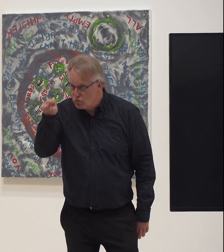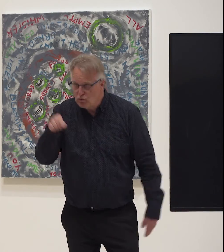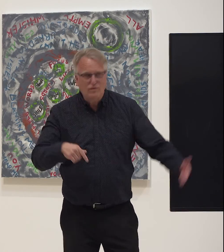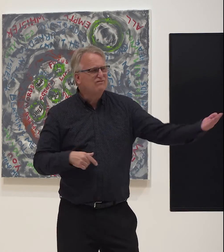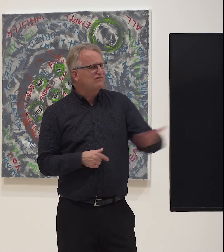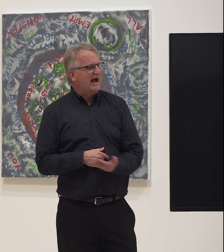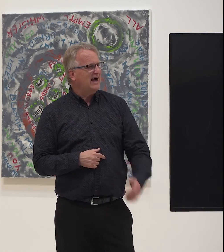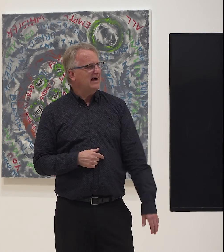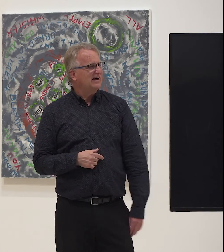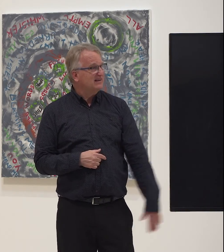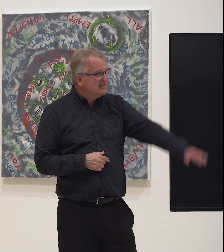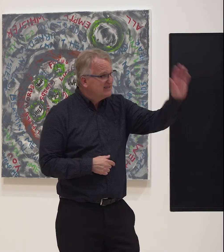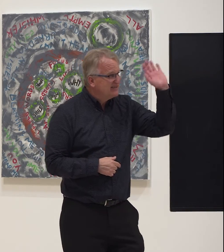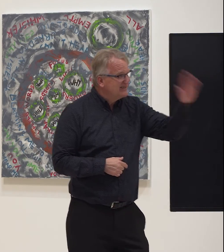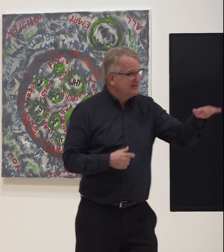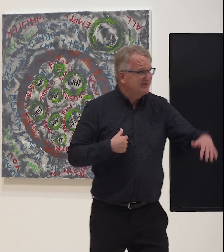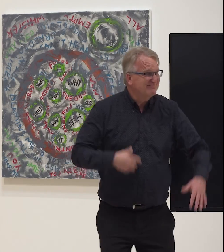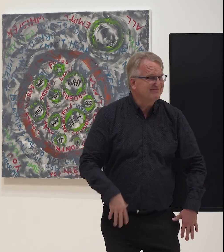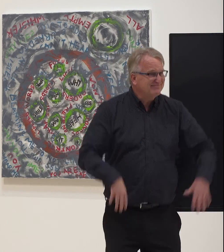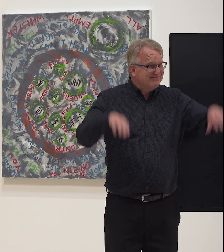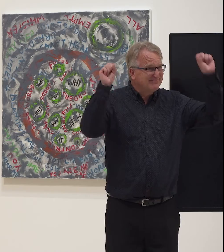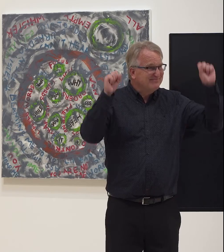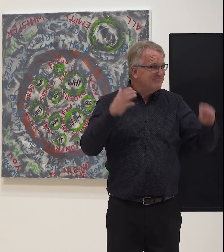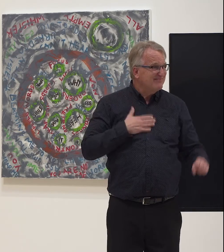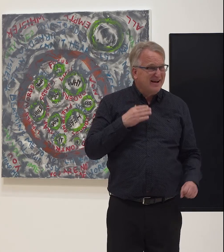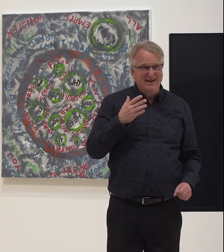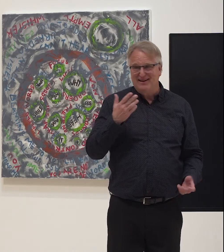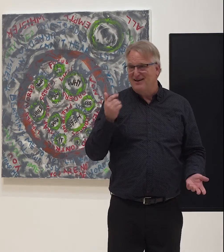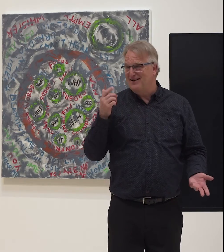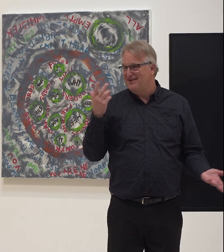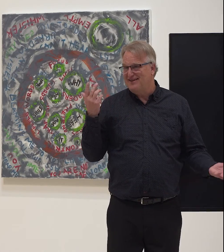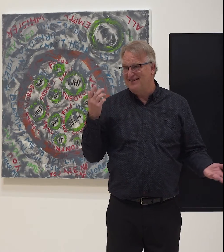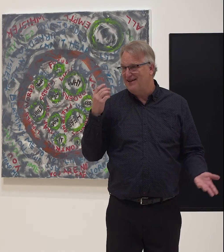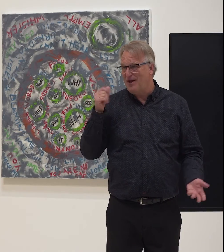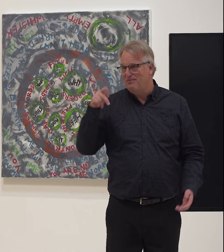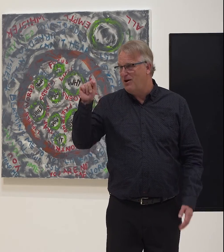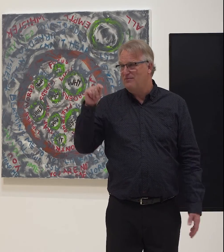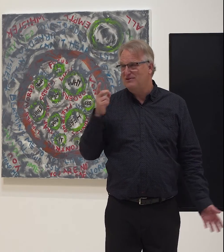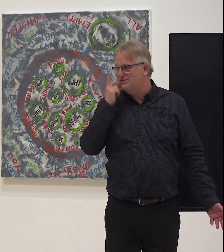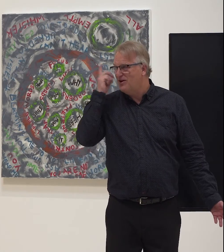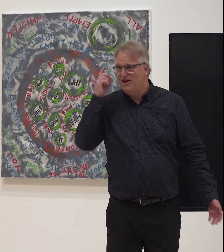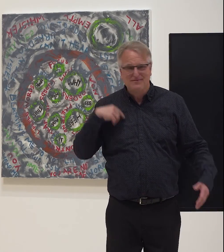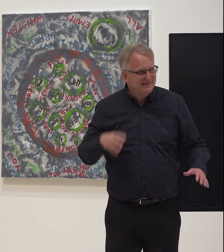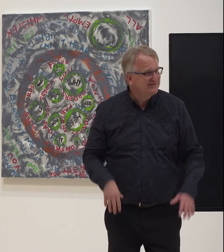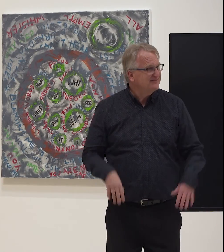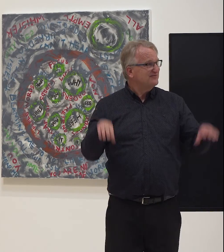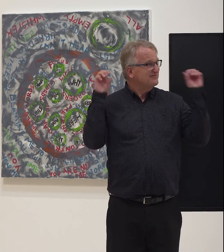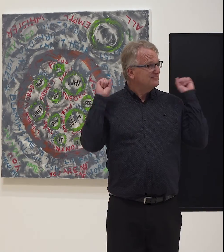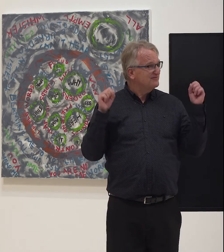Right? And just like you're waiting for an invitation, maybe the Deaf students are, too. So, if you're hosting a party or an event,